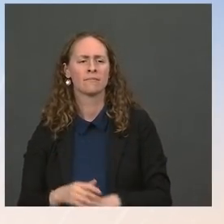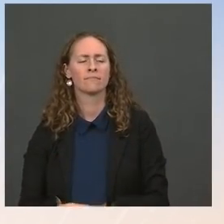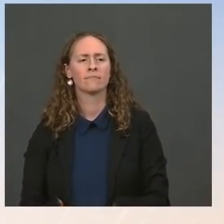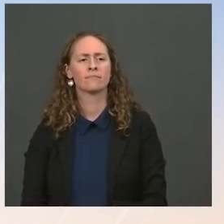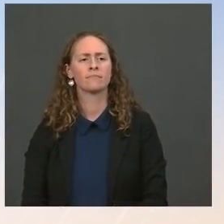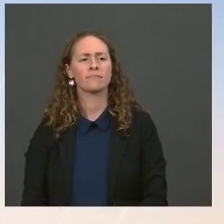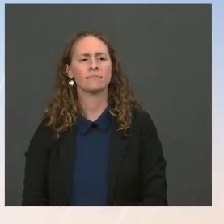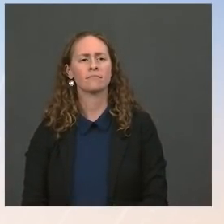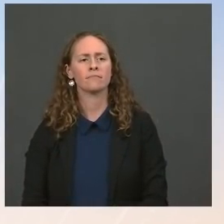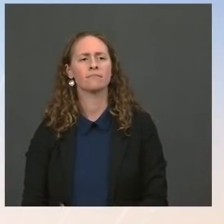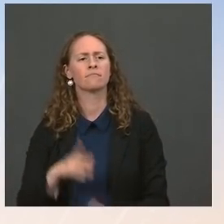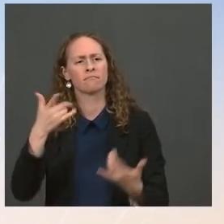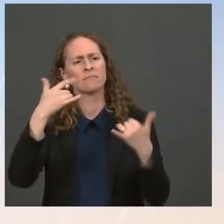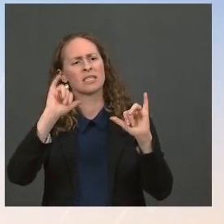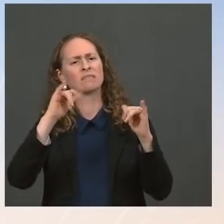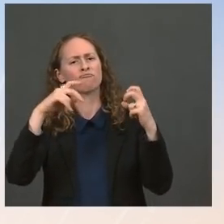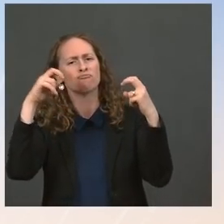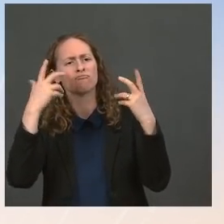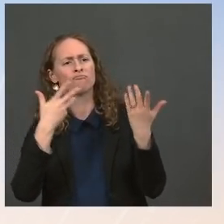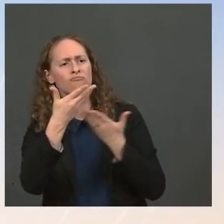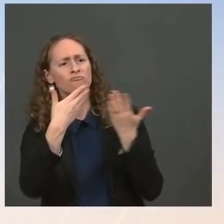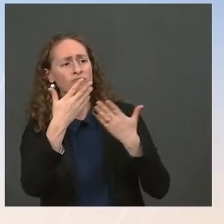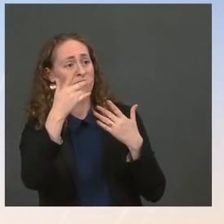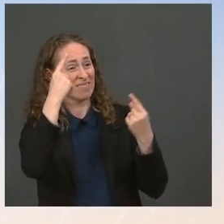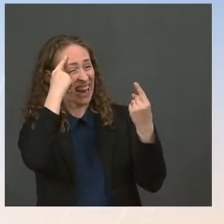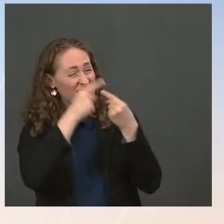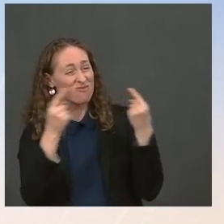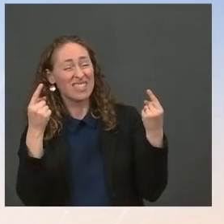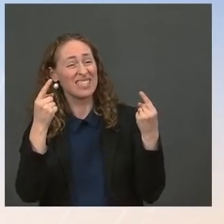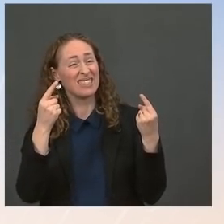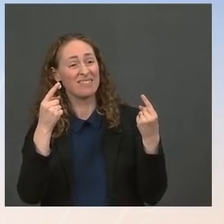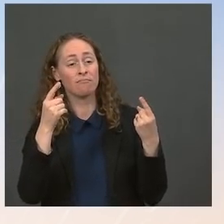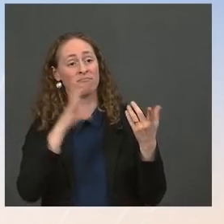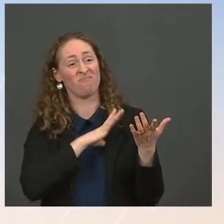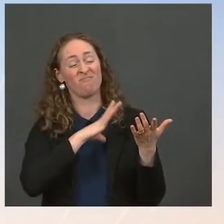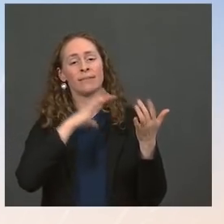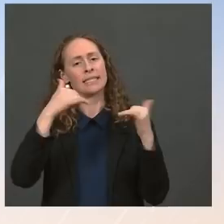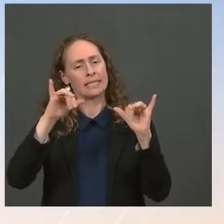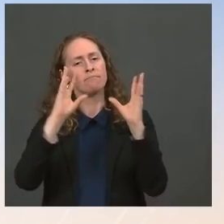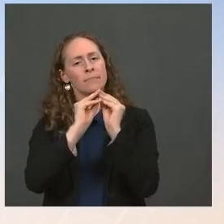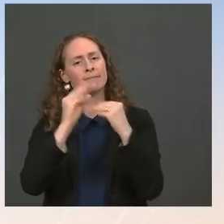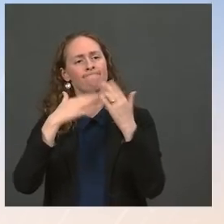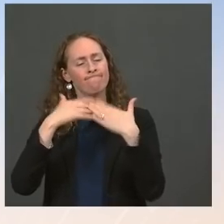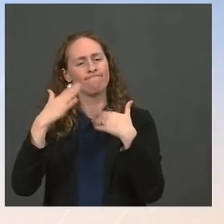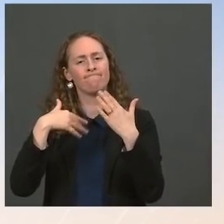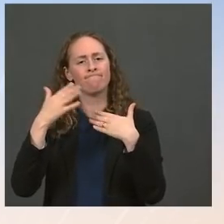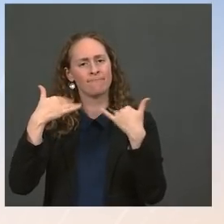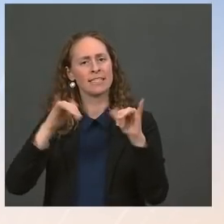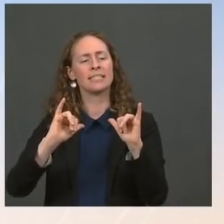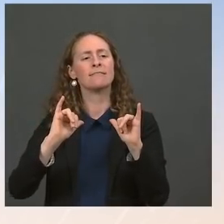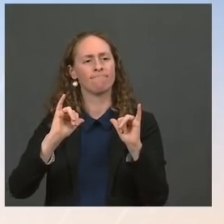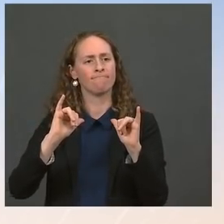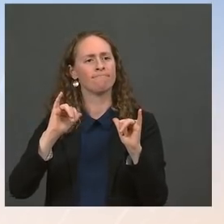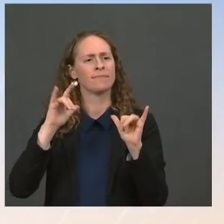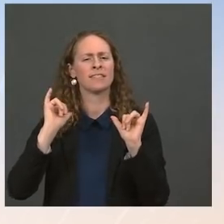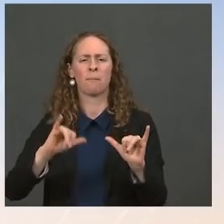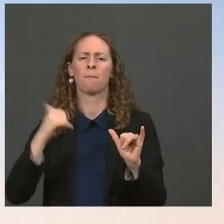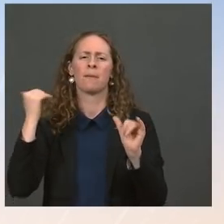you have disagreements on. And -- The Press: Will he push him on it at least? Ms. Psaki: I -- that -- his view on this has been quite clear, and I don't think he will hold back.